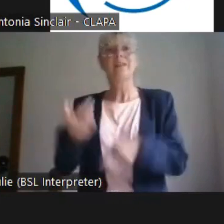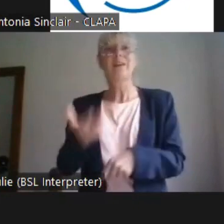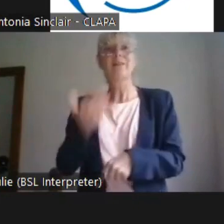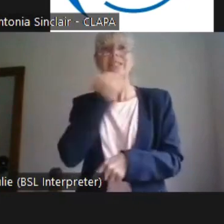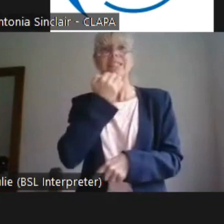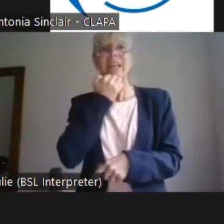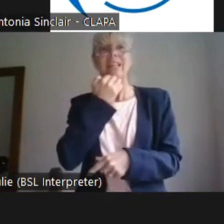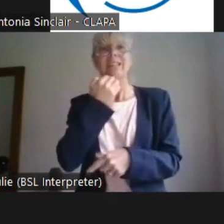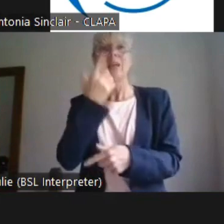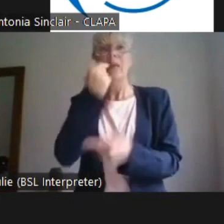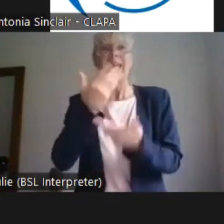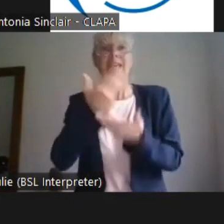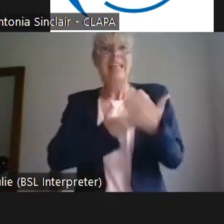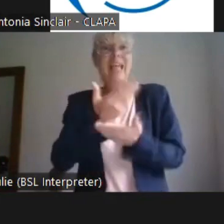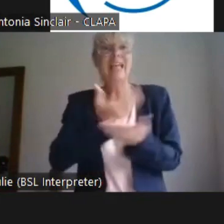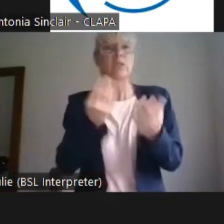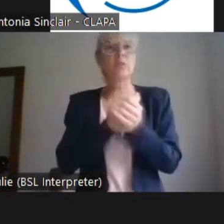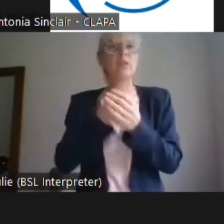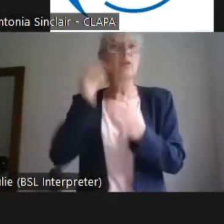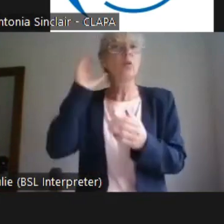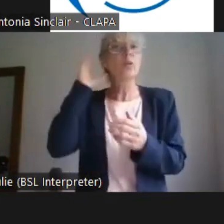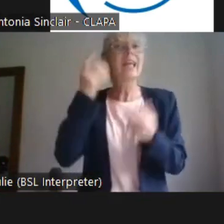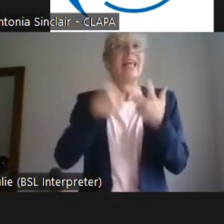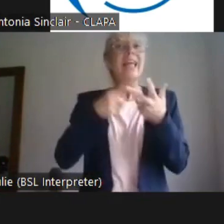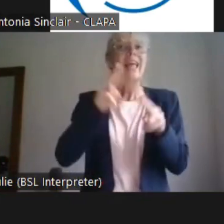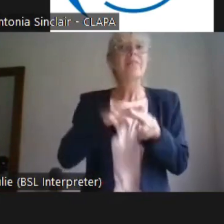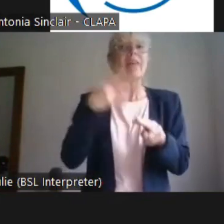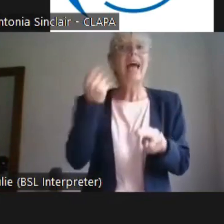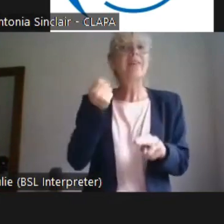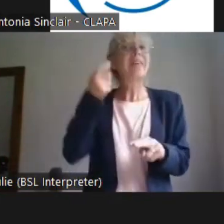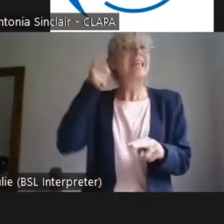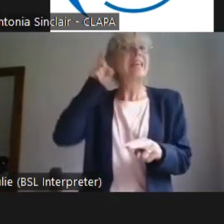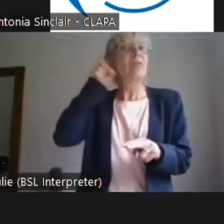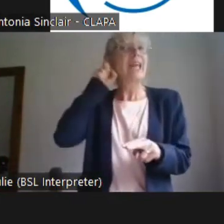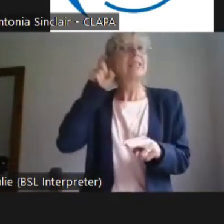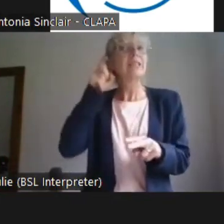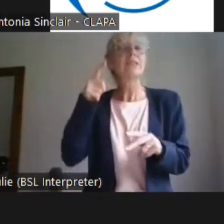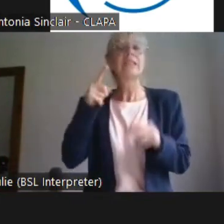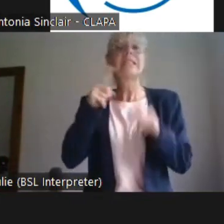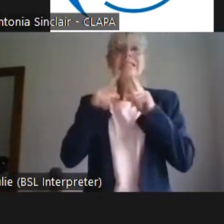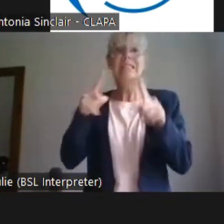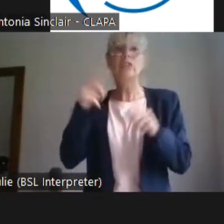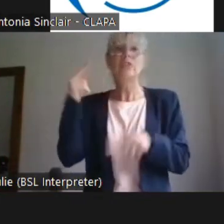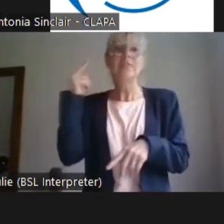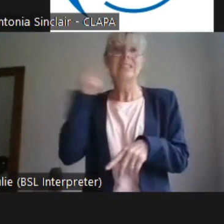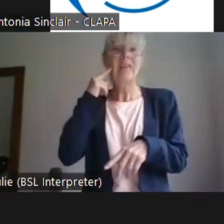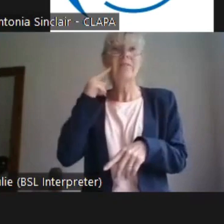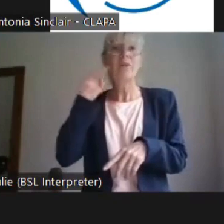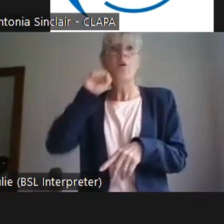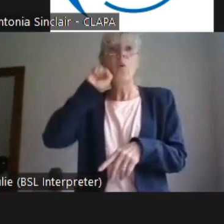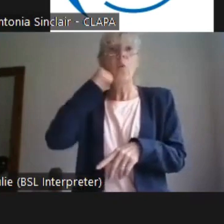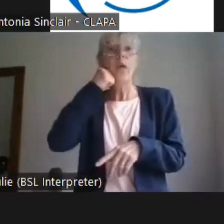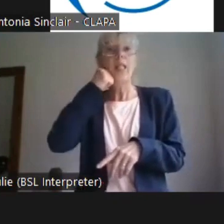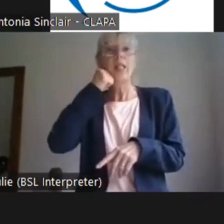got a hearing aid then yes teacher the deaf will um sort of follow you right through to University